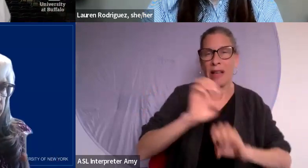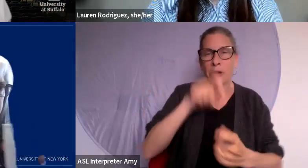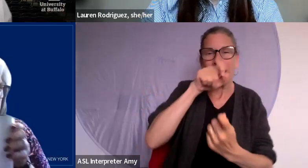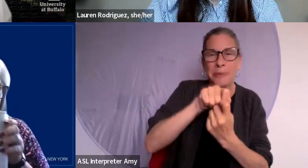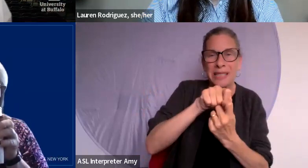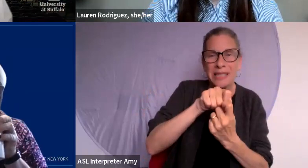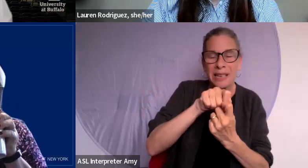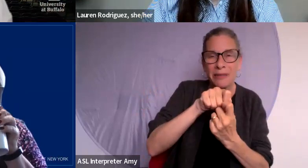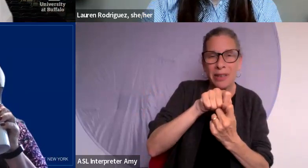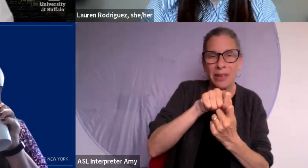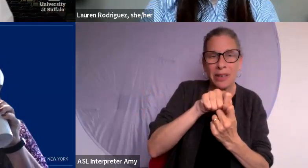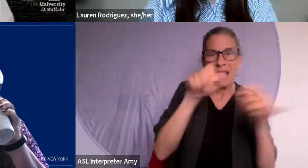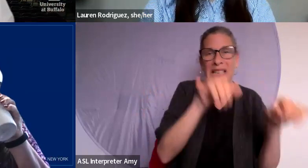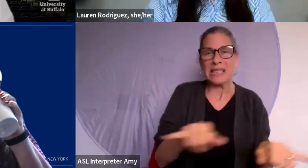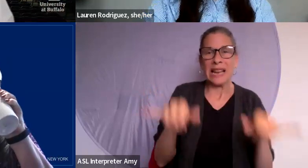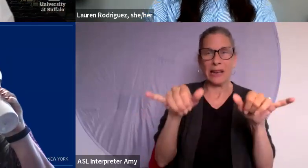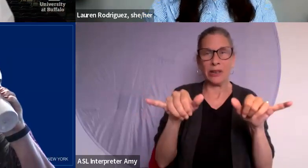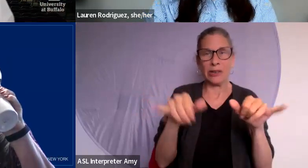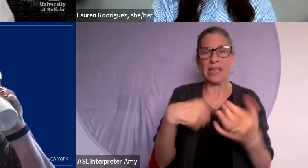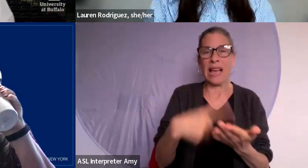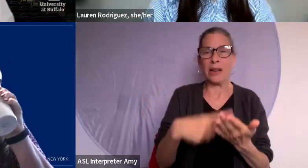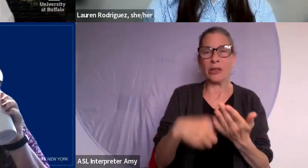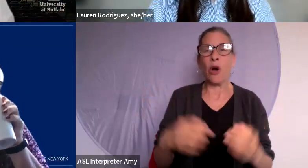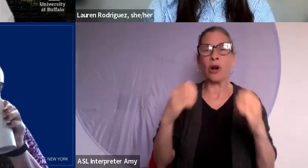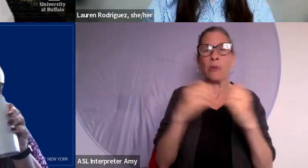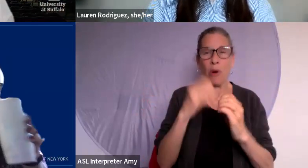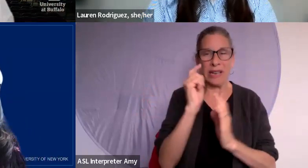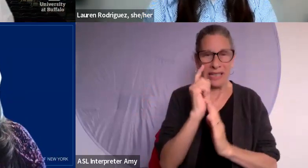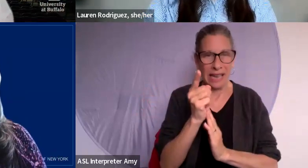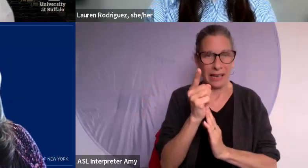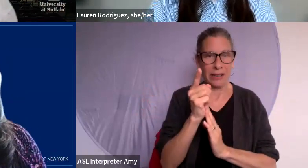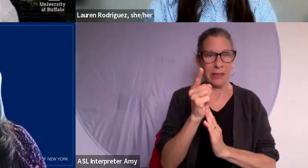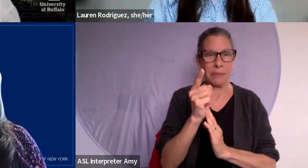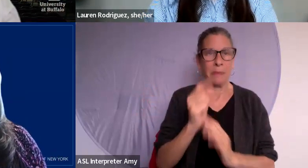WCAG standards. And I will talk about that more in a second. We